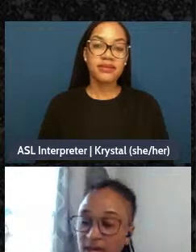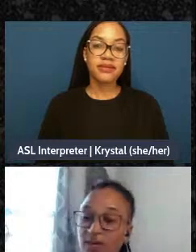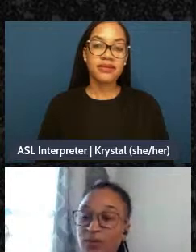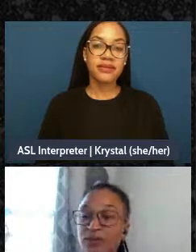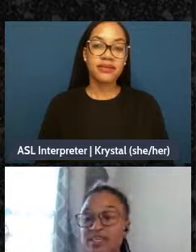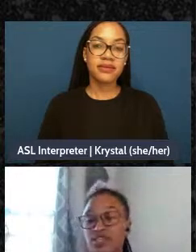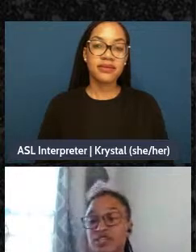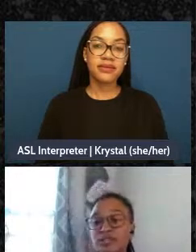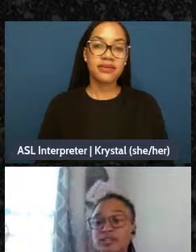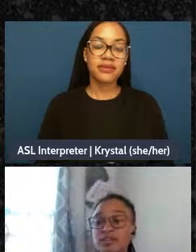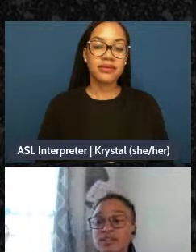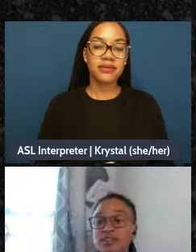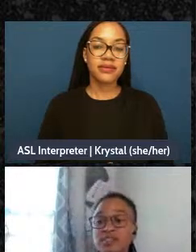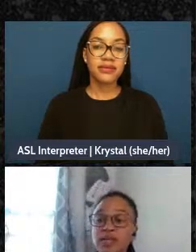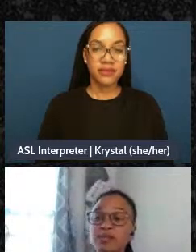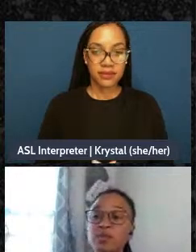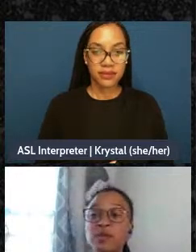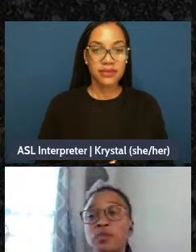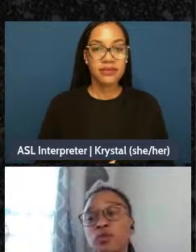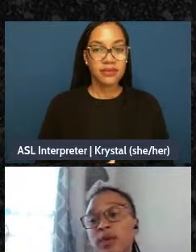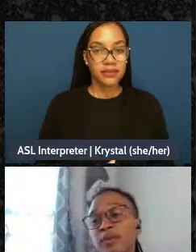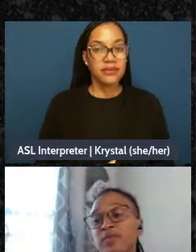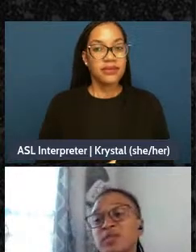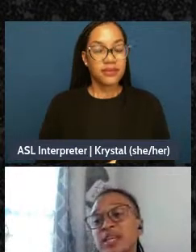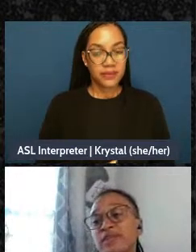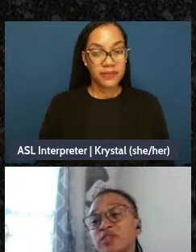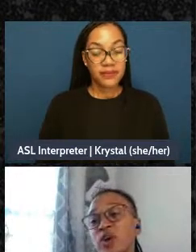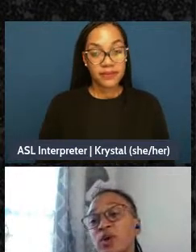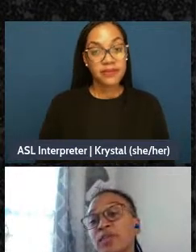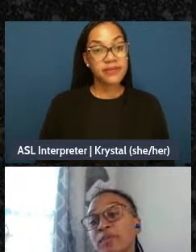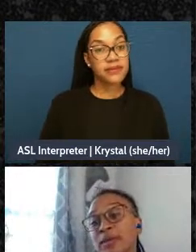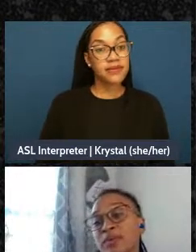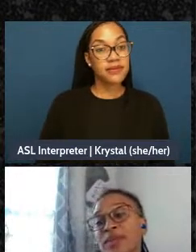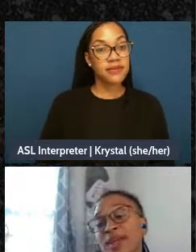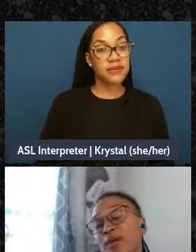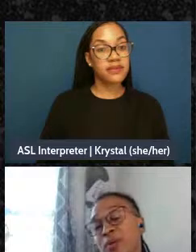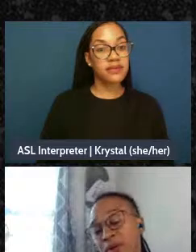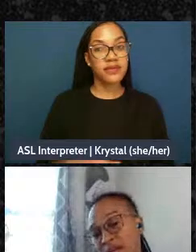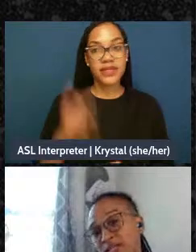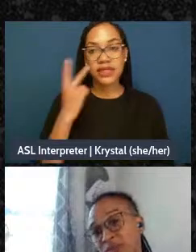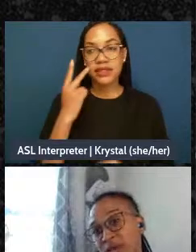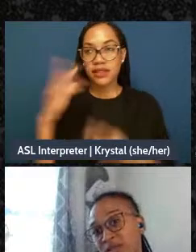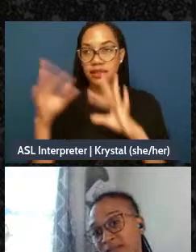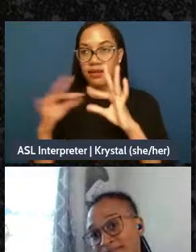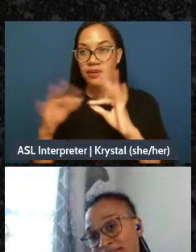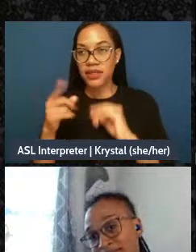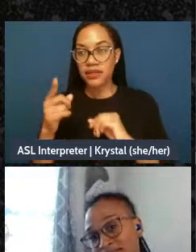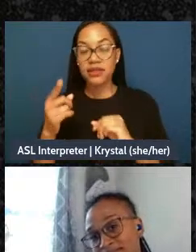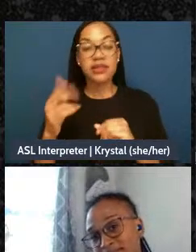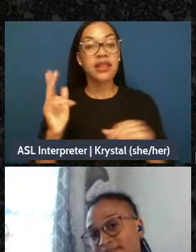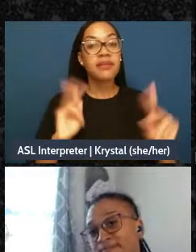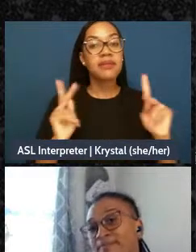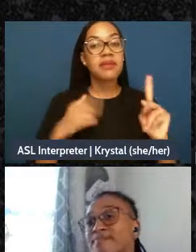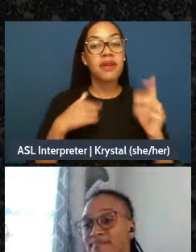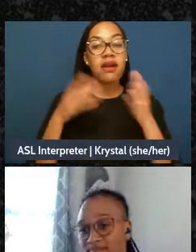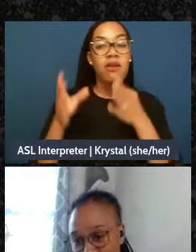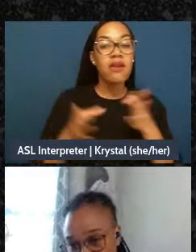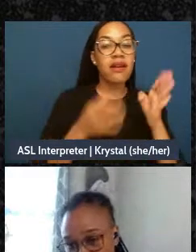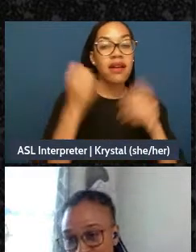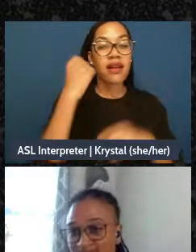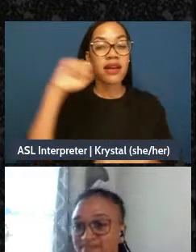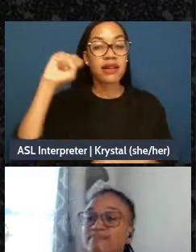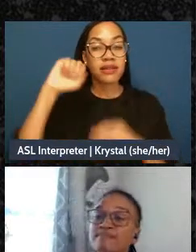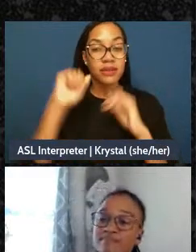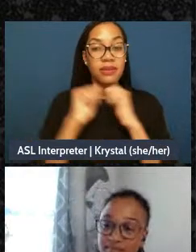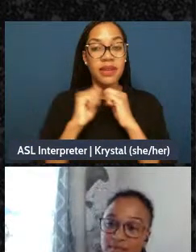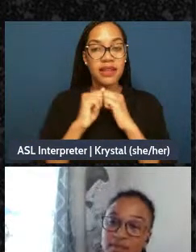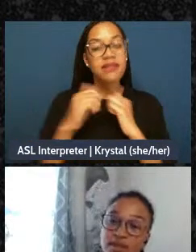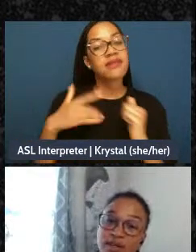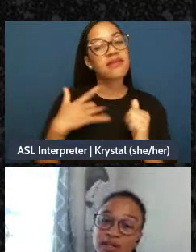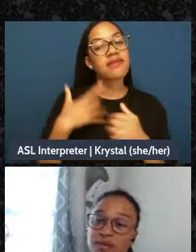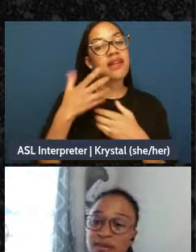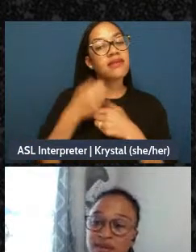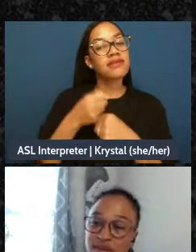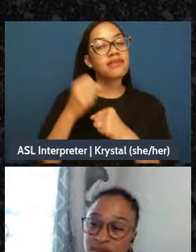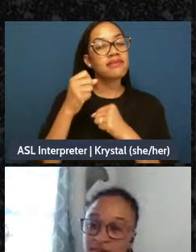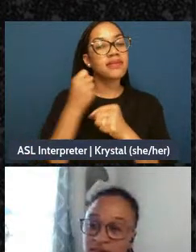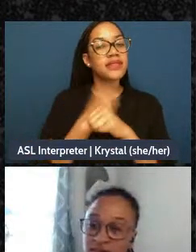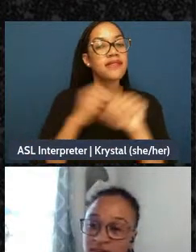A reflection, sometimes the people who make me feel safest aren't the people that I organize with